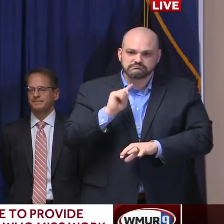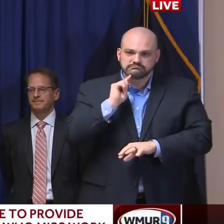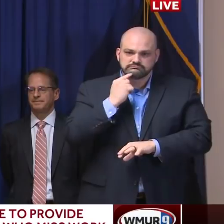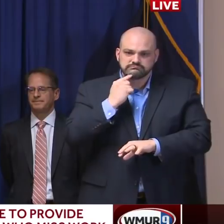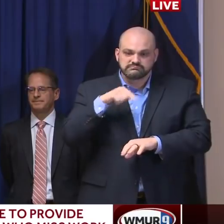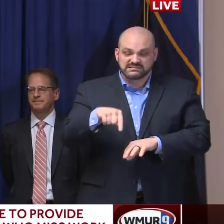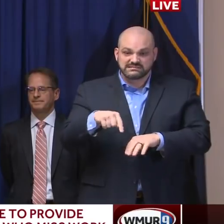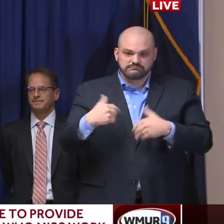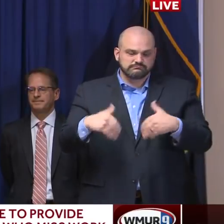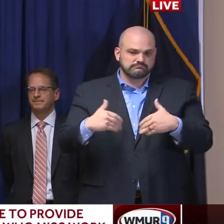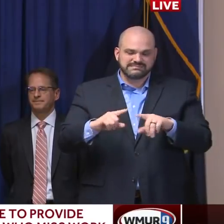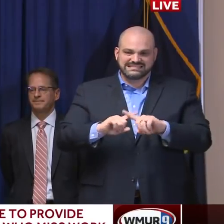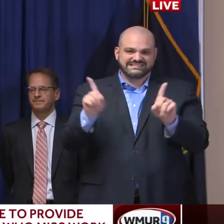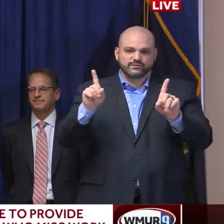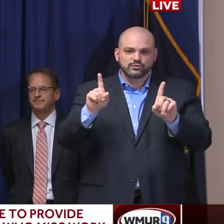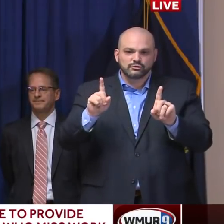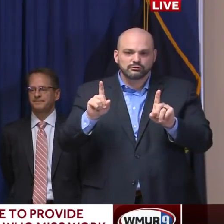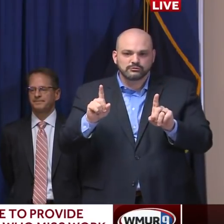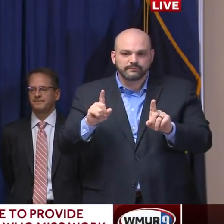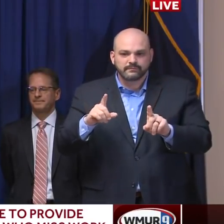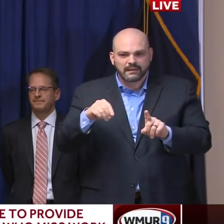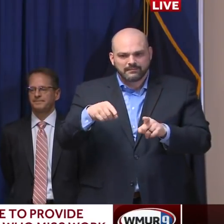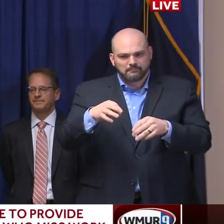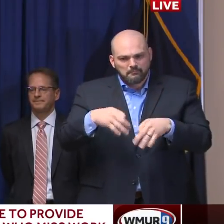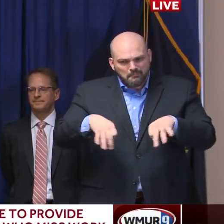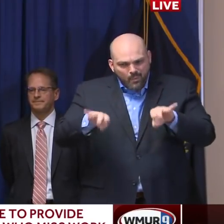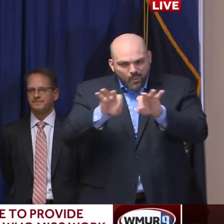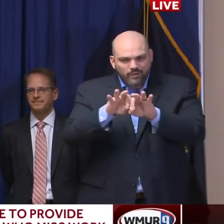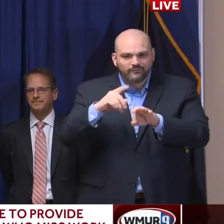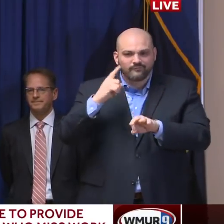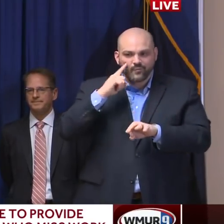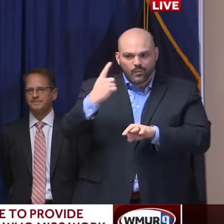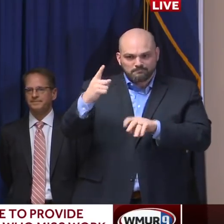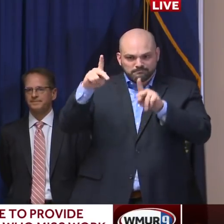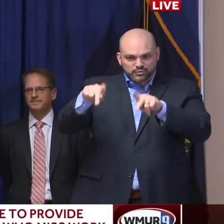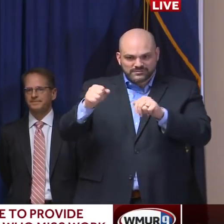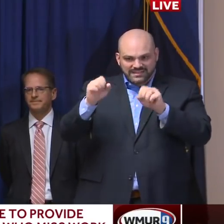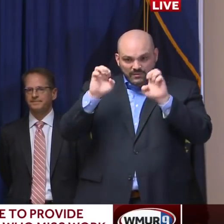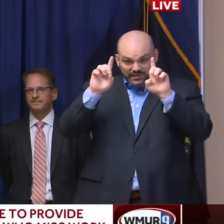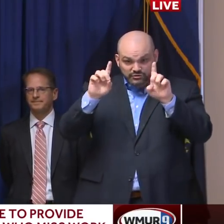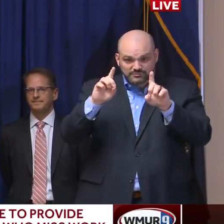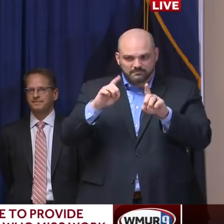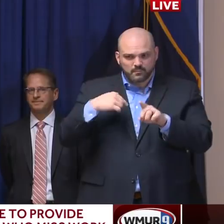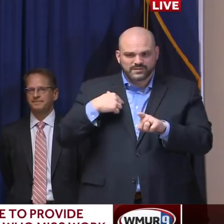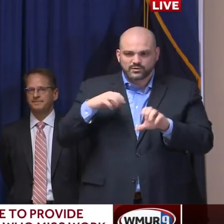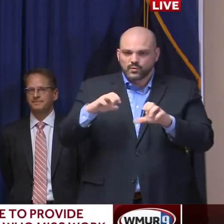THERE ARE MOMENTS IN LIFE THAT ARE TRULY TRANSFORMATIONAL. IT IS IMPORTANT, AS ONE’S EDUCATION.